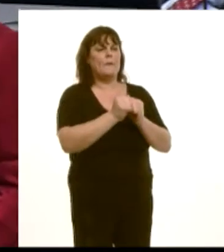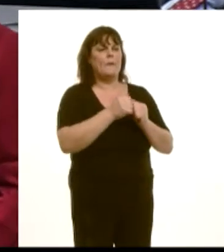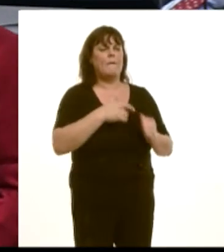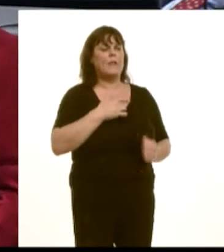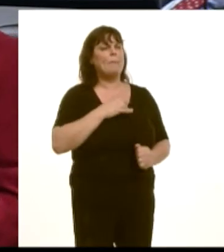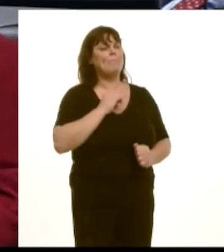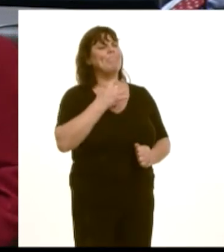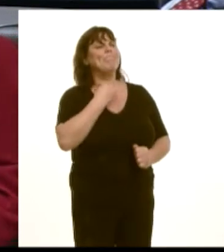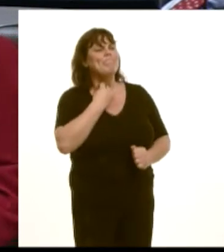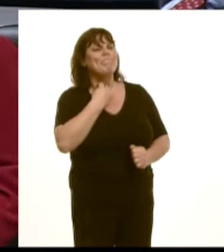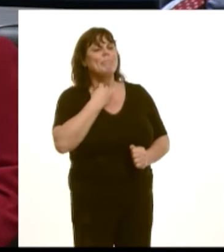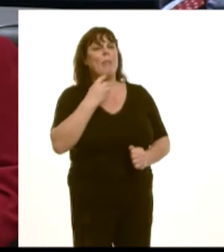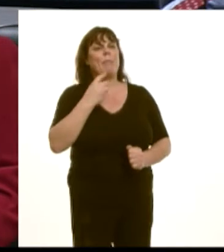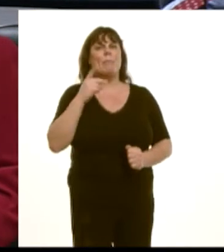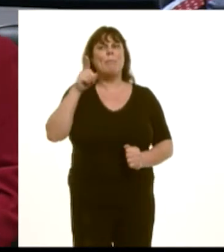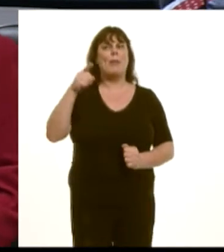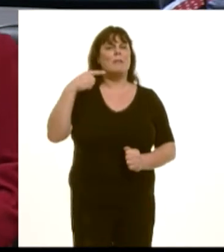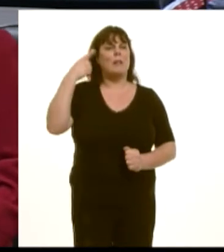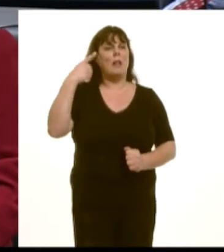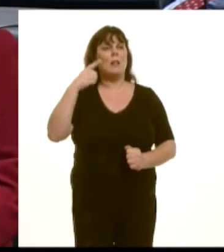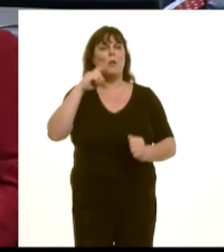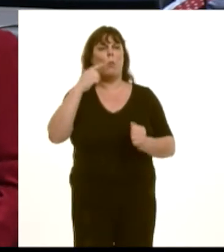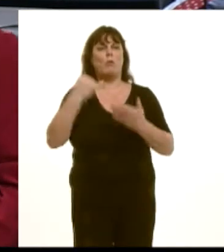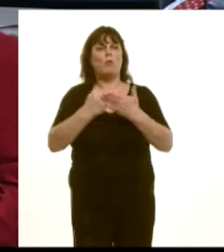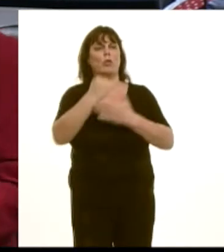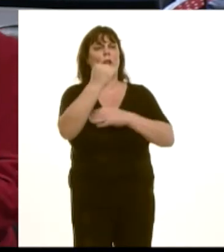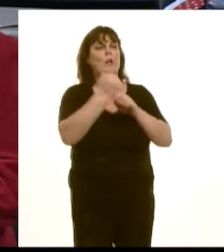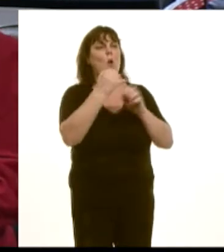Home Office will reject calls by Gwenda Thomas, the former Deputy Minister for Social Services,